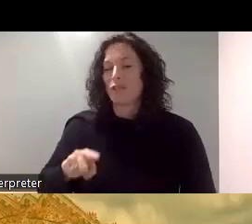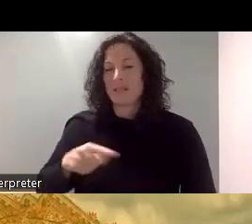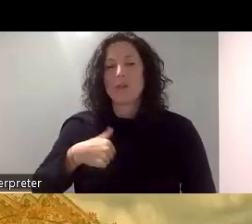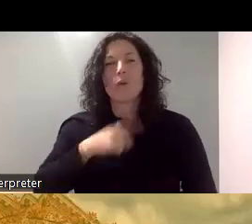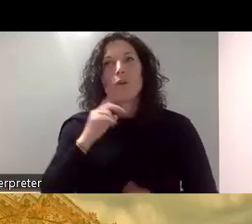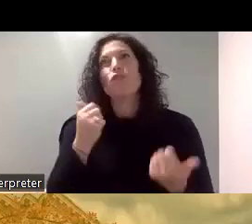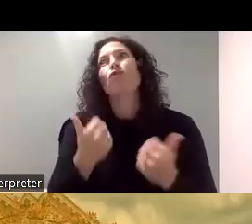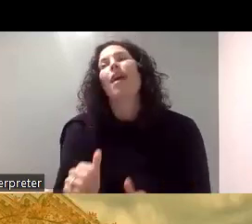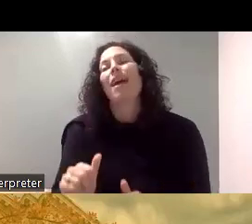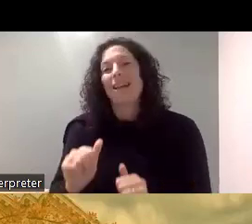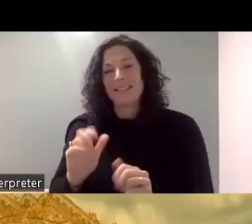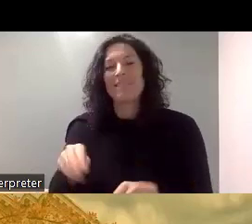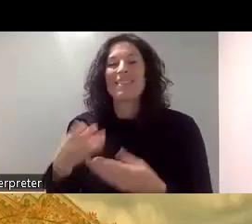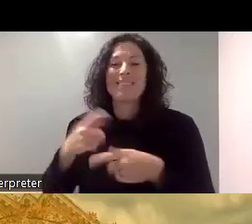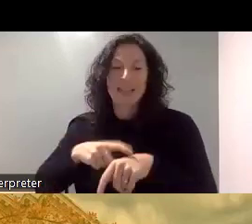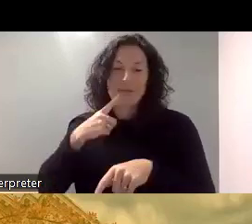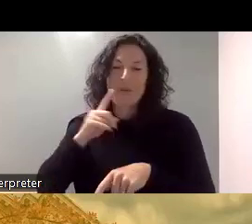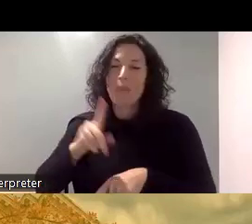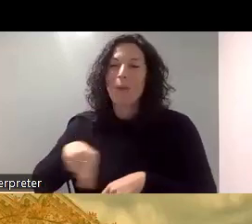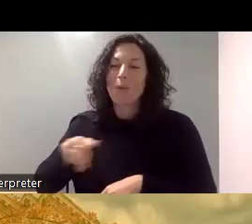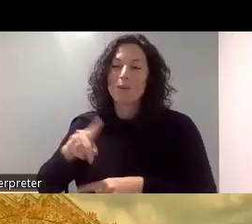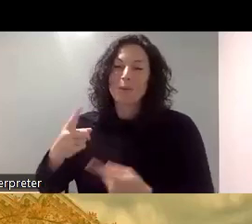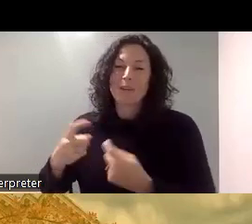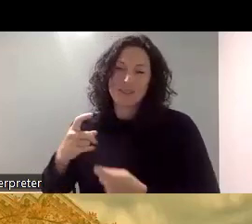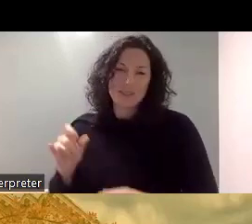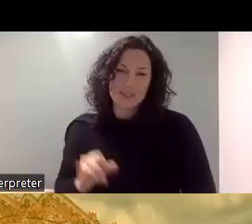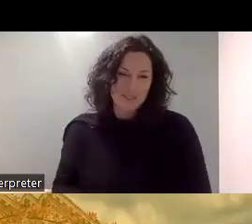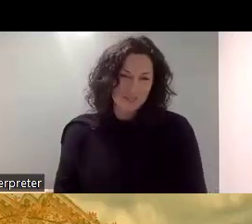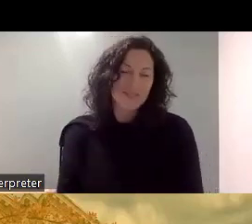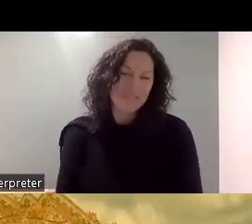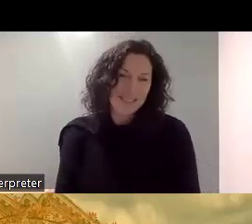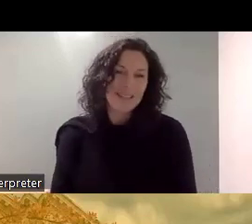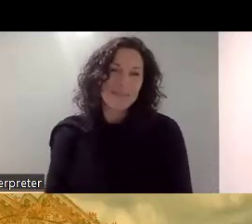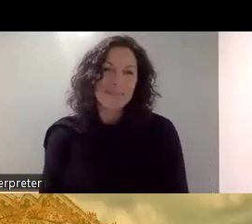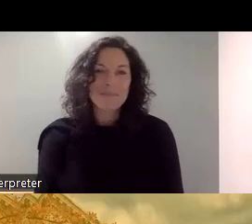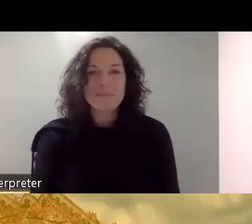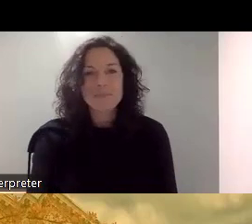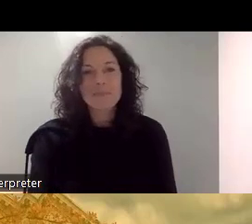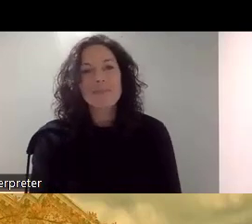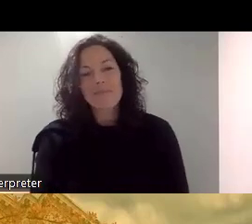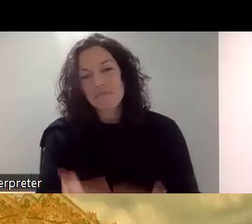to get to as many of those as we possibly can, but we want to get right into the topic,